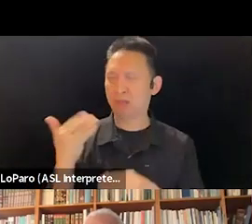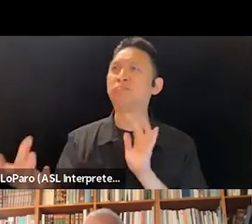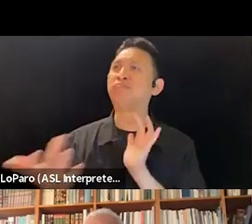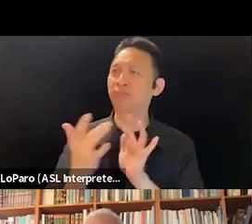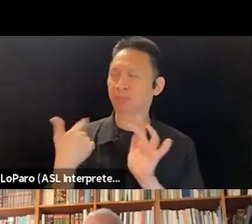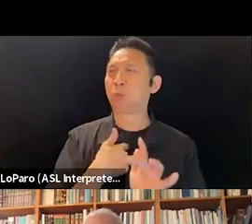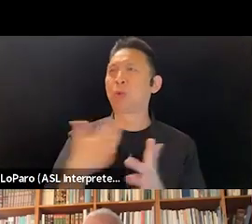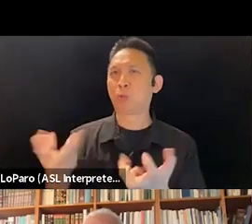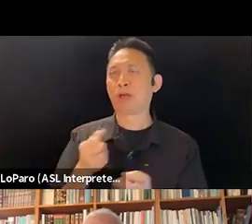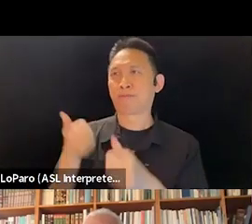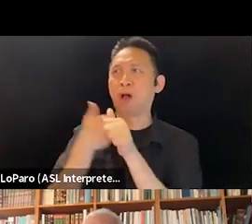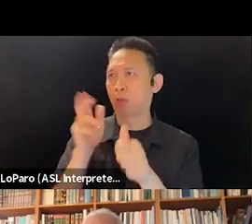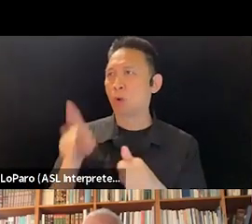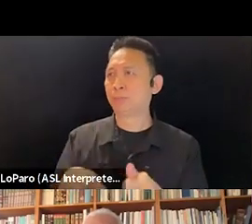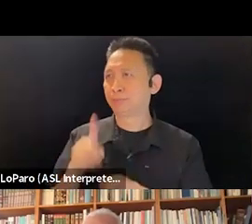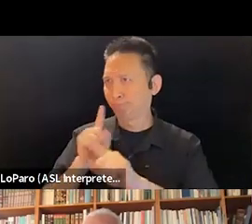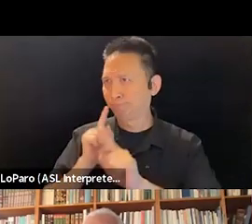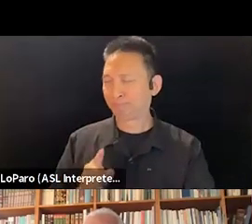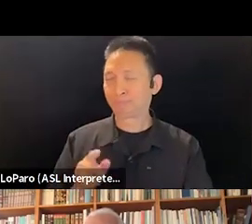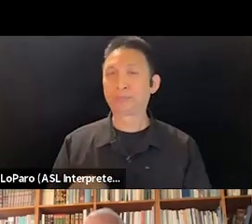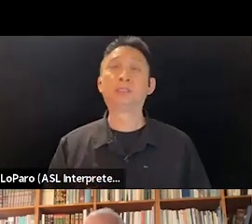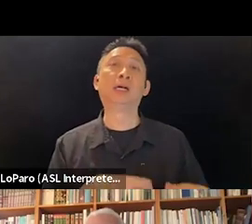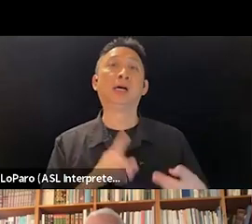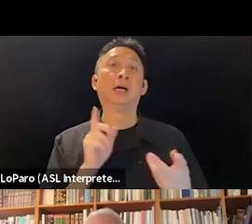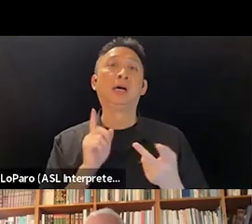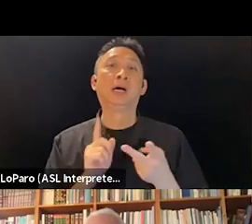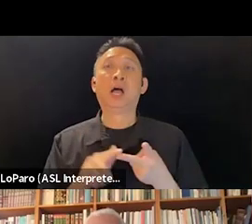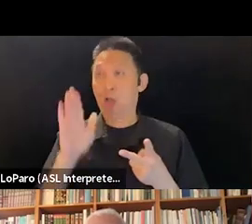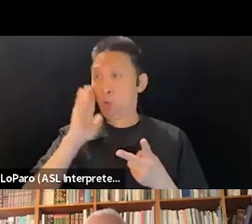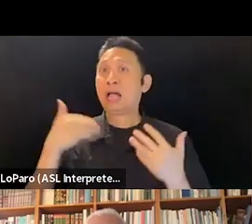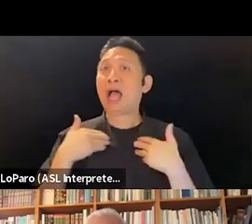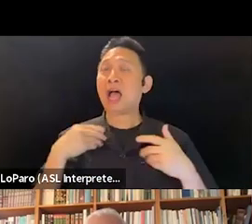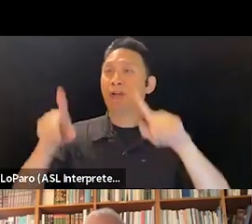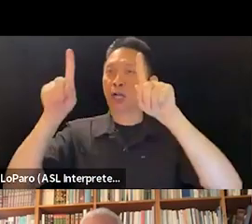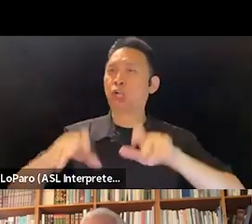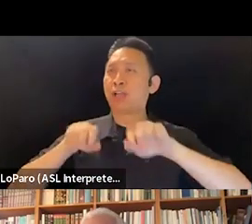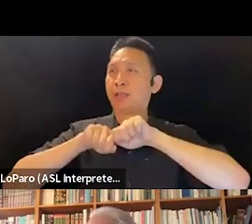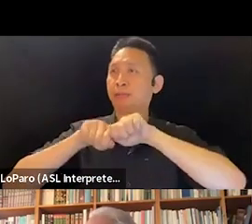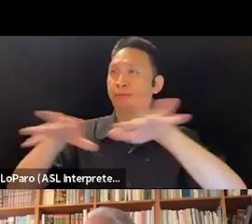And then there will be a survey that's sent out this week just to get sort of an experience